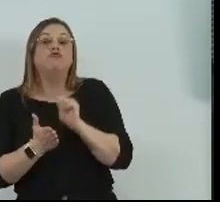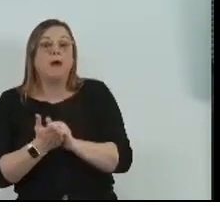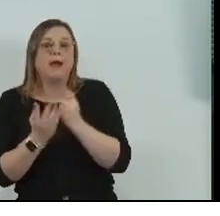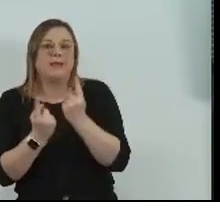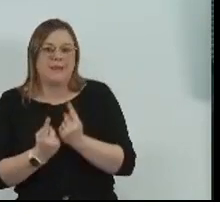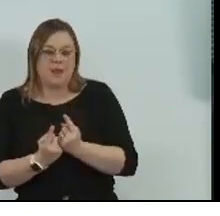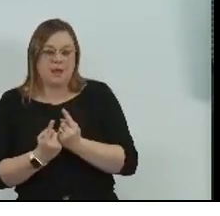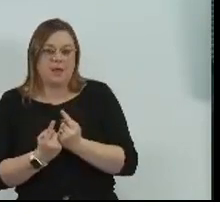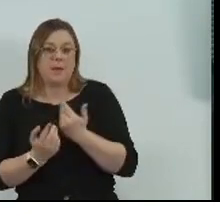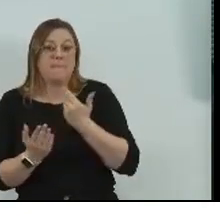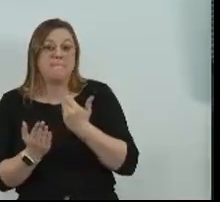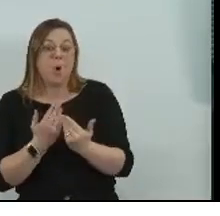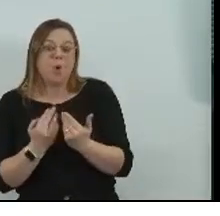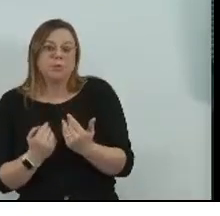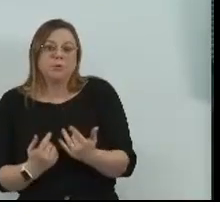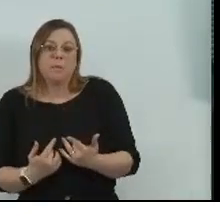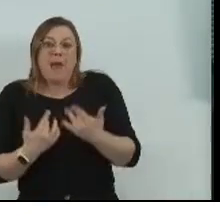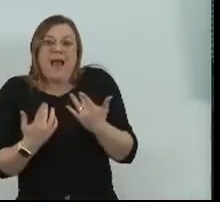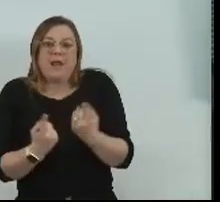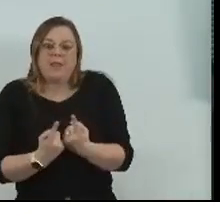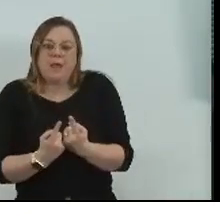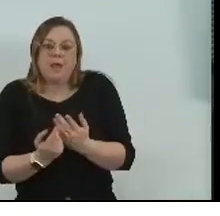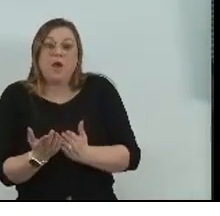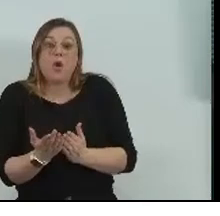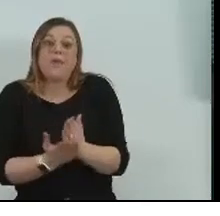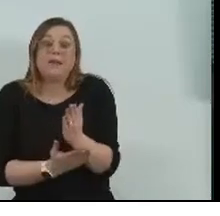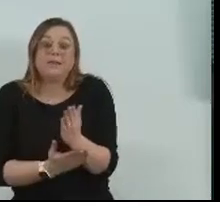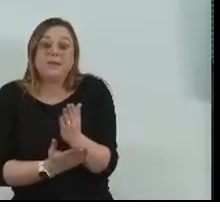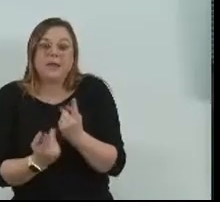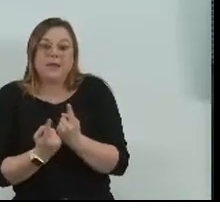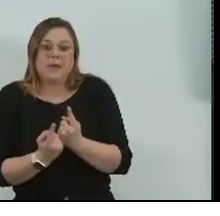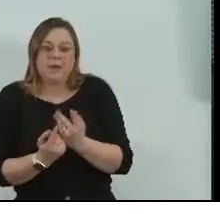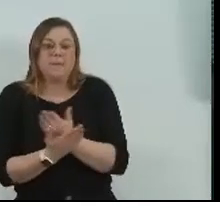the most compelling thing, the most authentic thing, the most accessible thing.